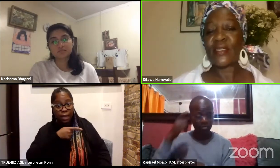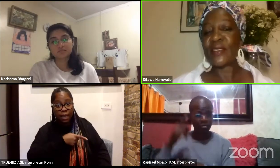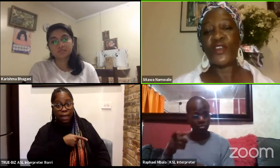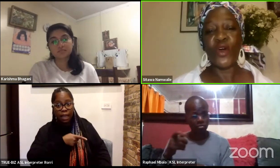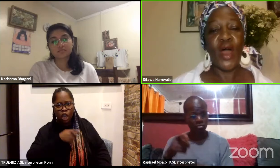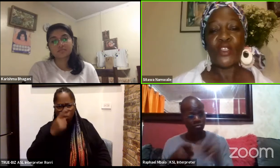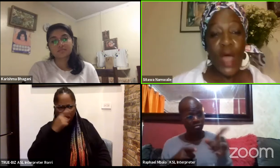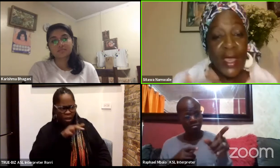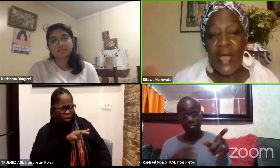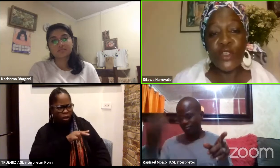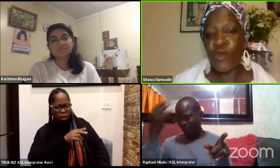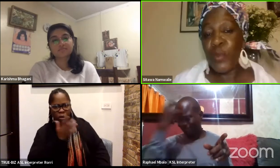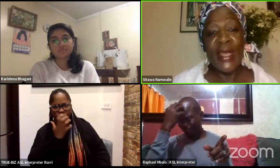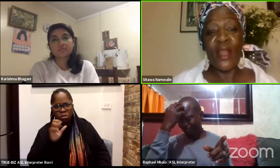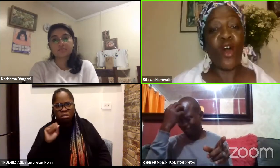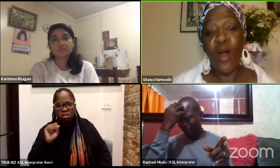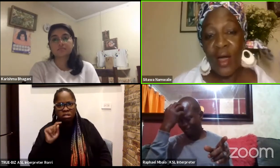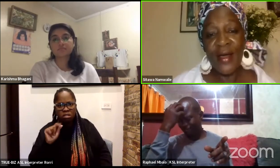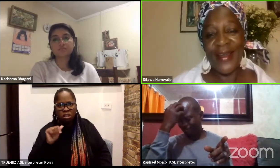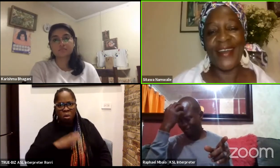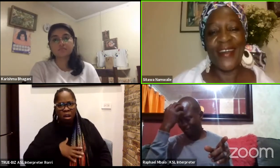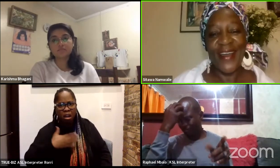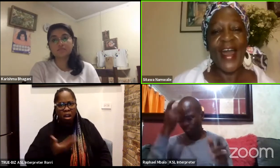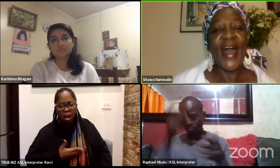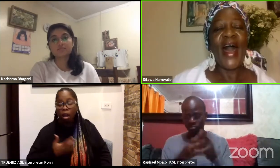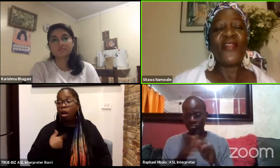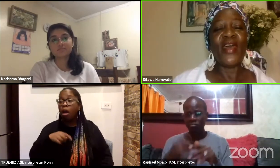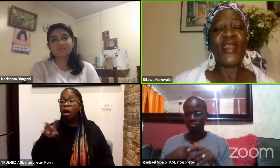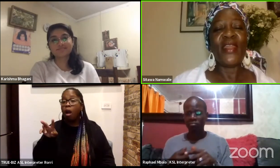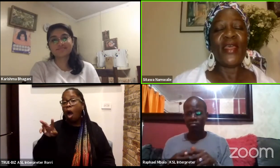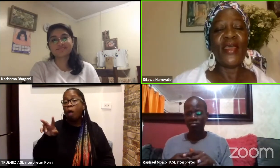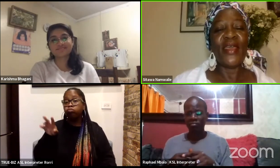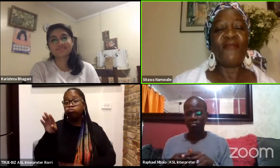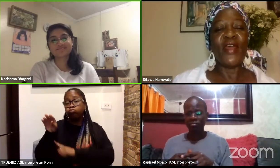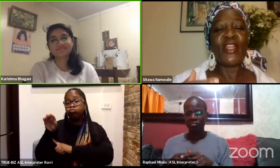And so, I sort of played along and it got resolved